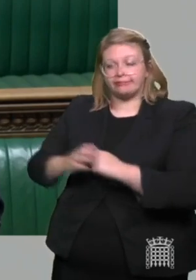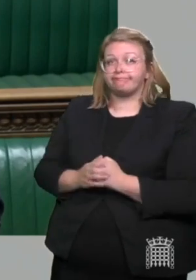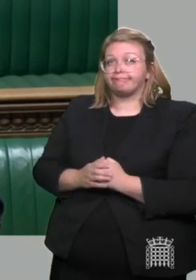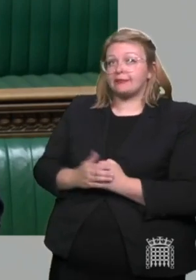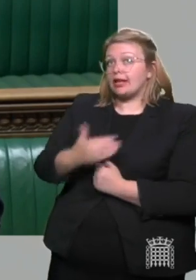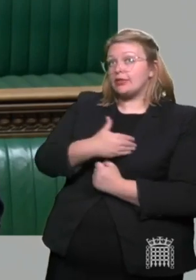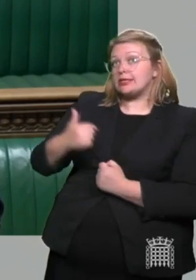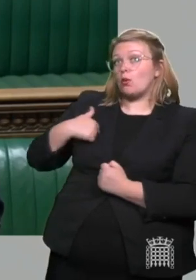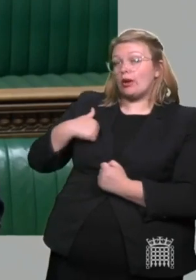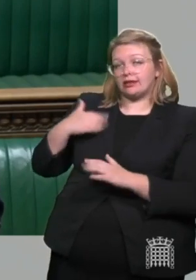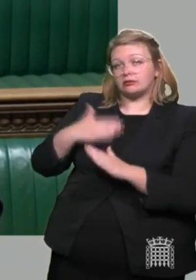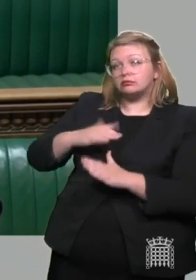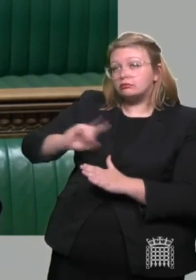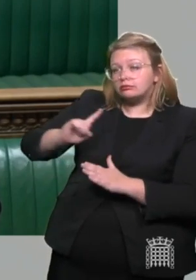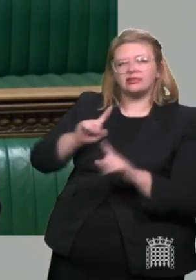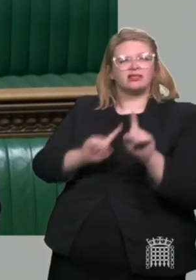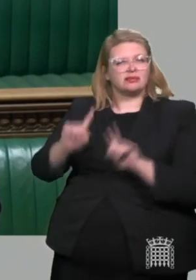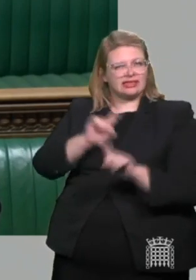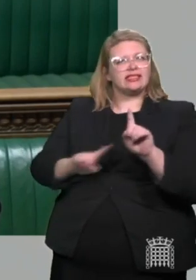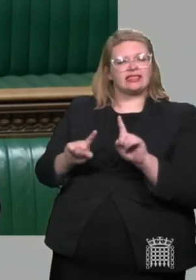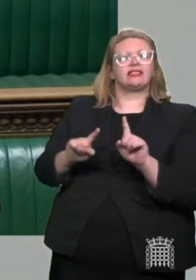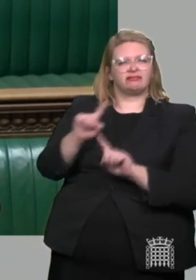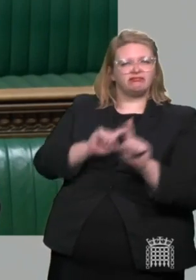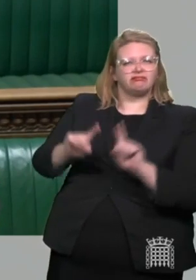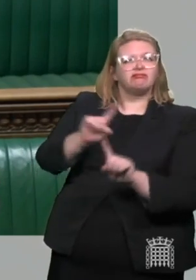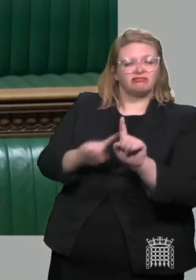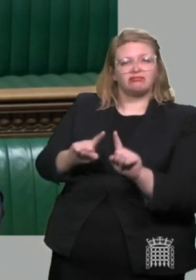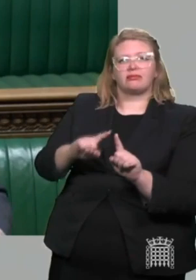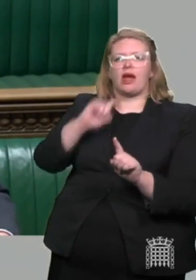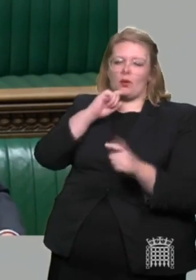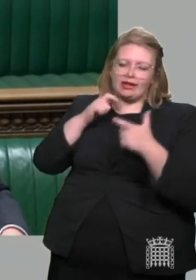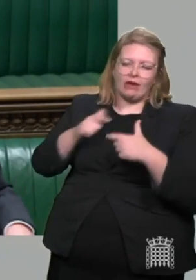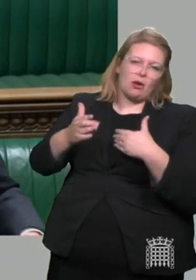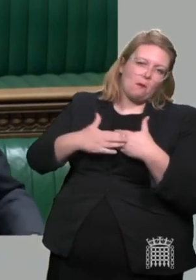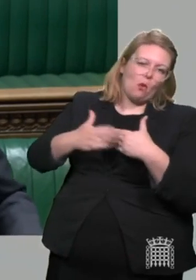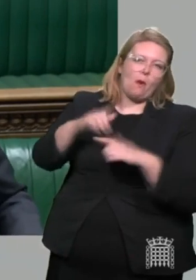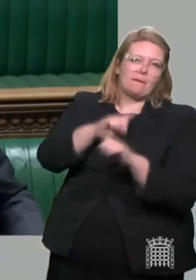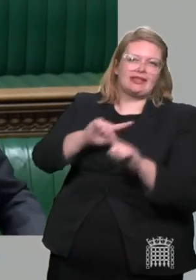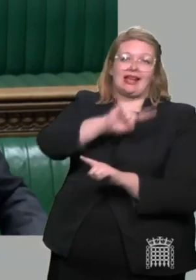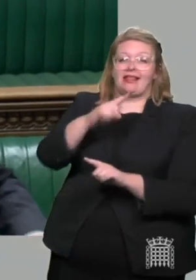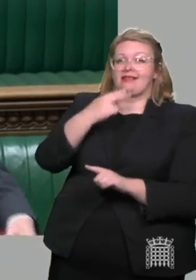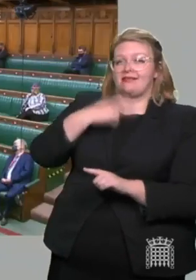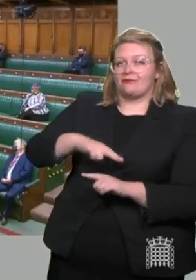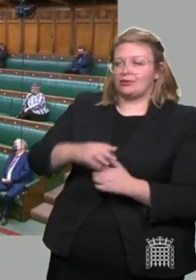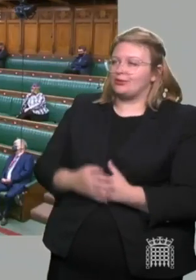ministerial colleagues and others. In addition to my duties in this House, I will have further such meetings later today. >> Andrea Jenkyns [V] Mr Speaker